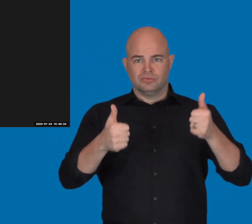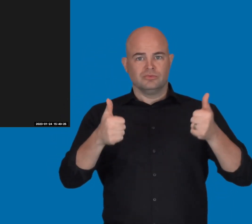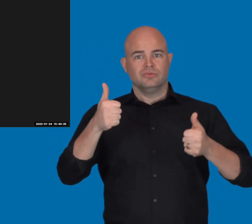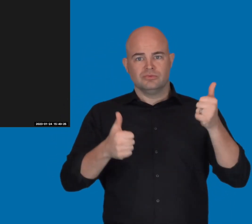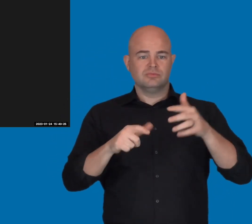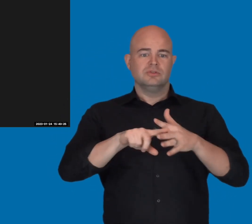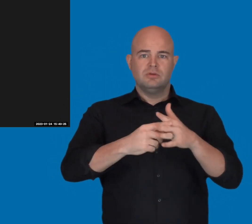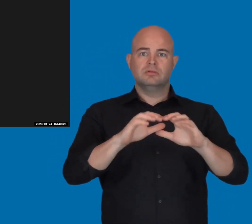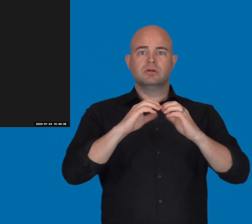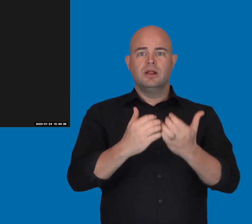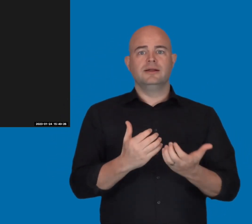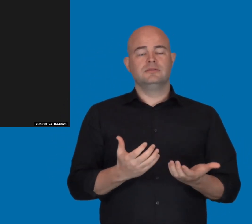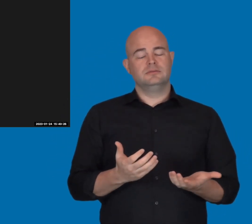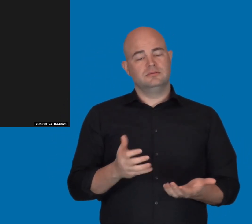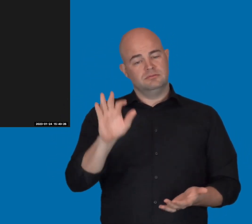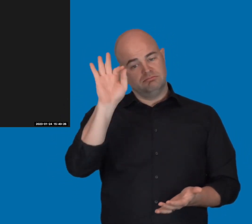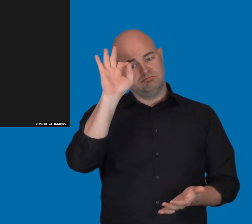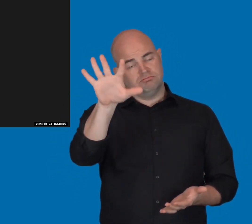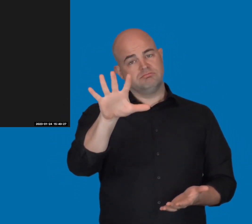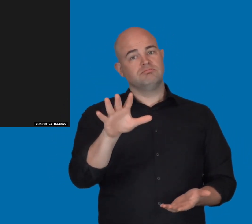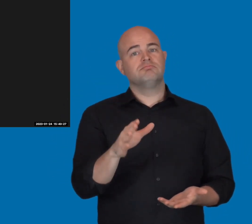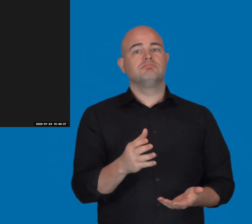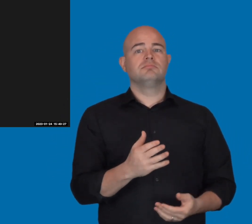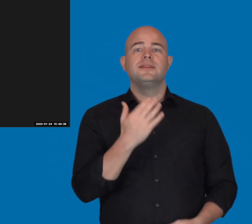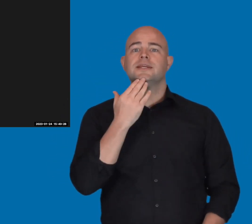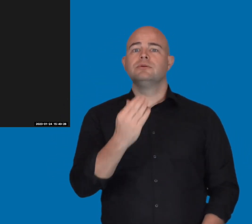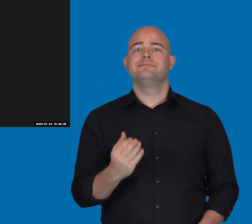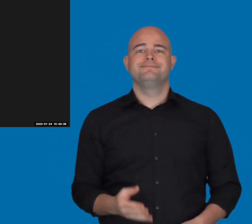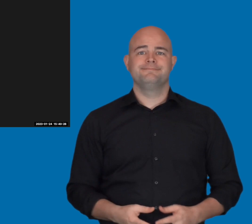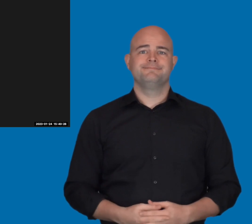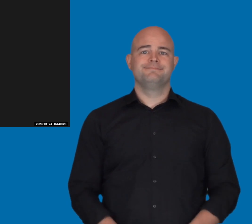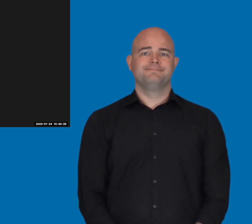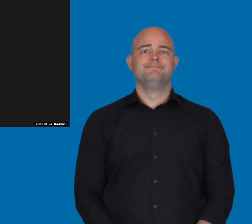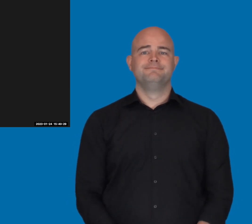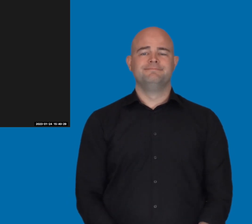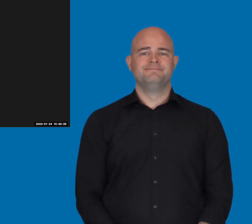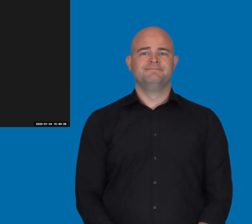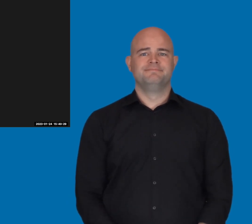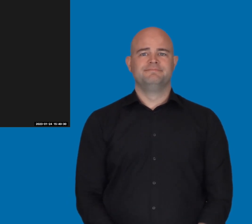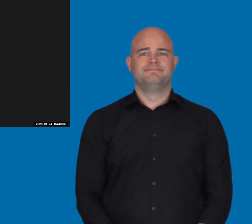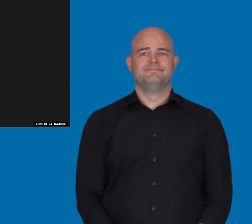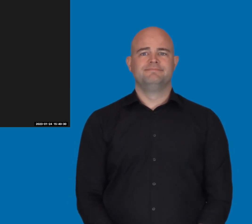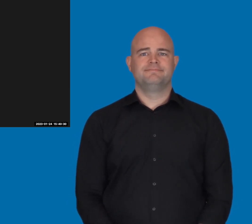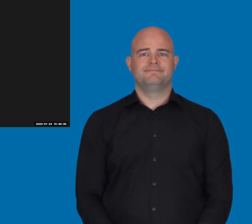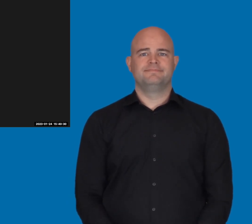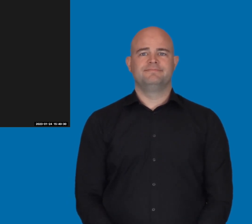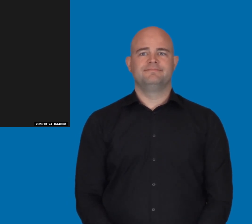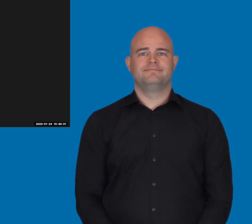in rethinking how we're approaching services to students, services to faculty, how we slice